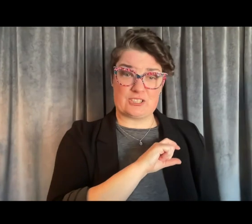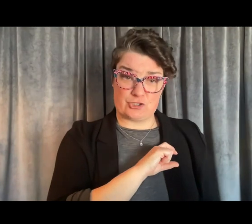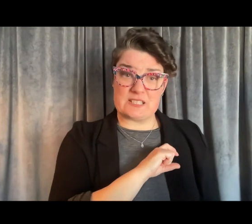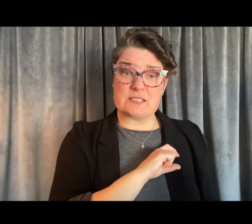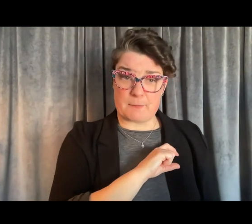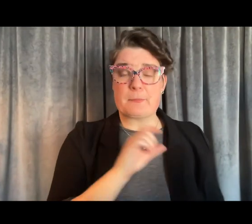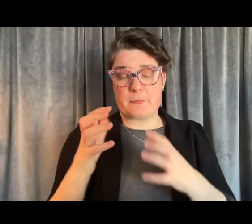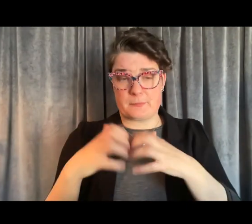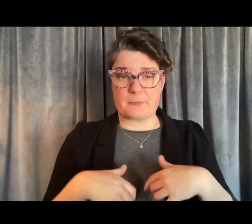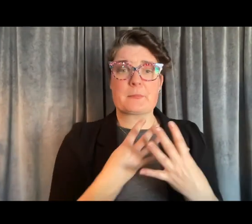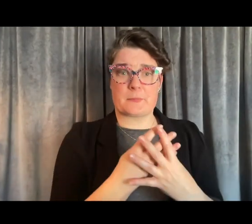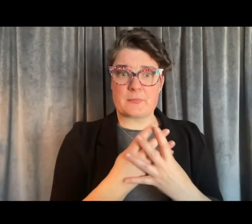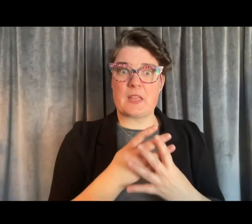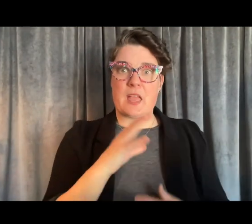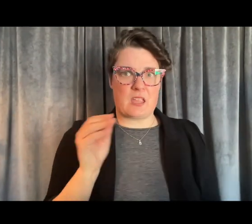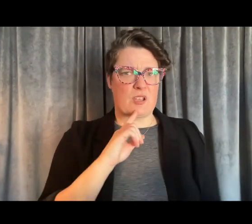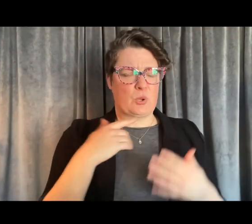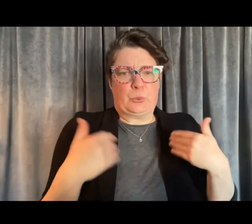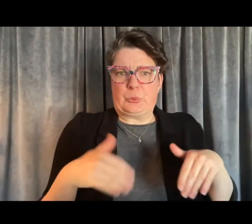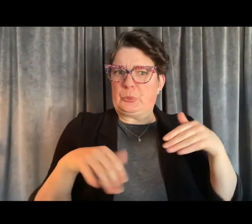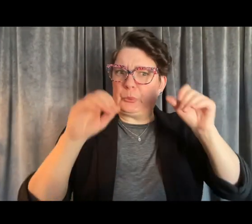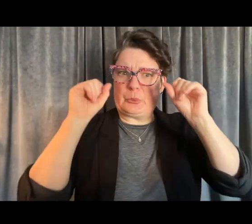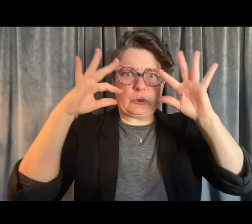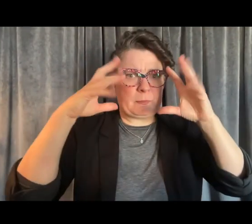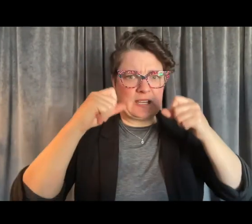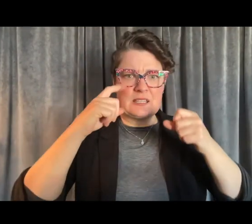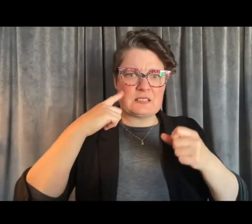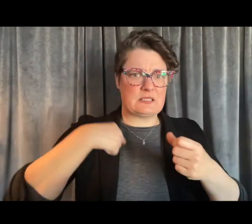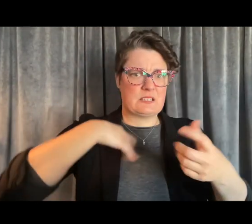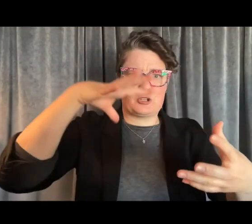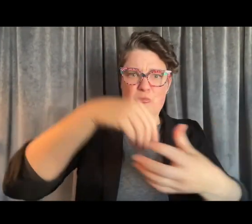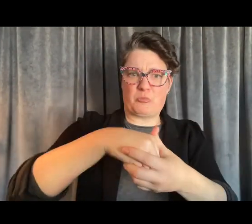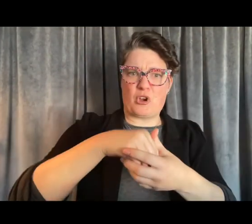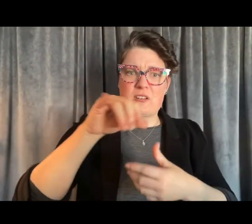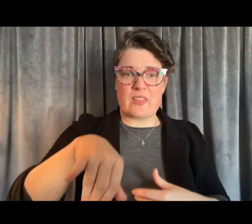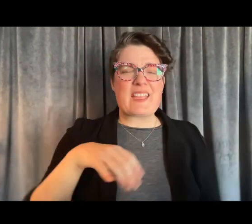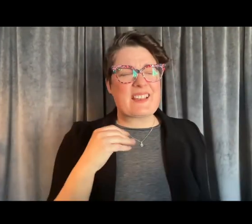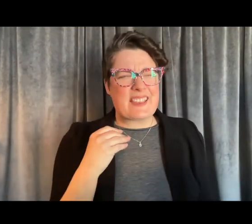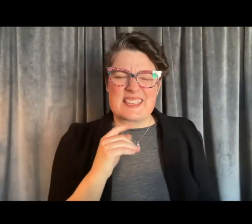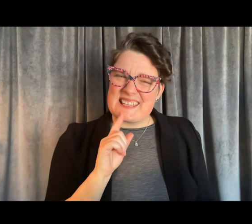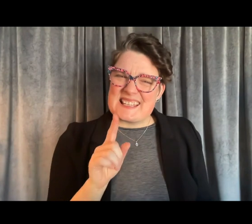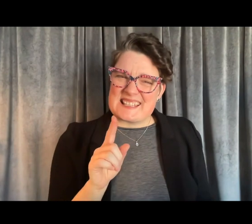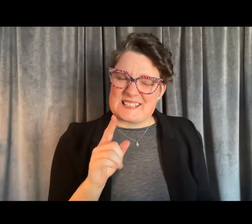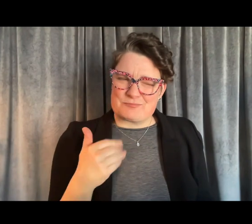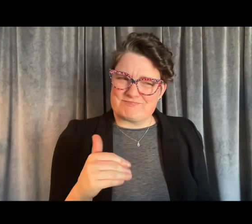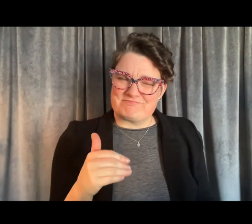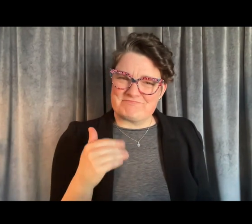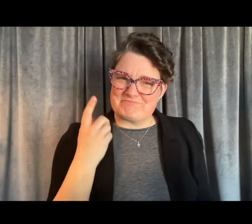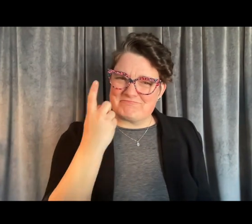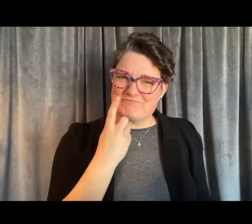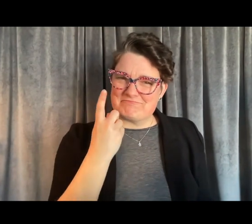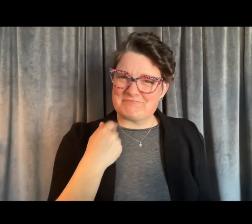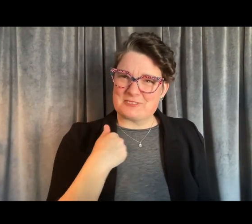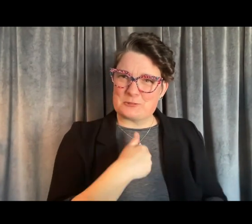been so amazing to be a part of that. And it's kind of a wonder that we've been here for so long and haven't had